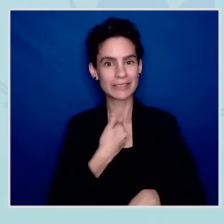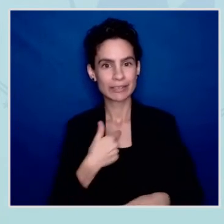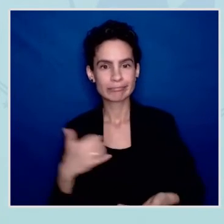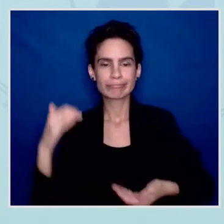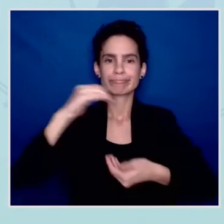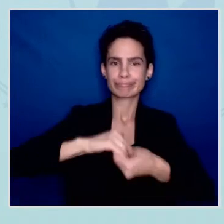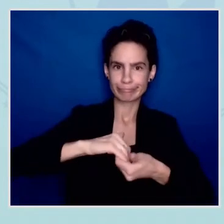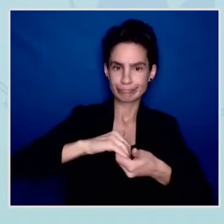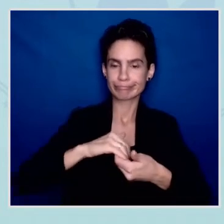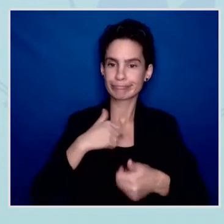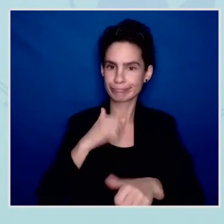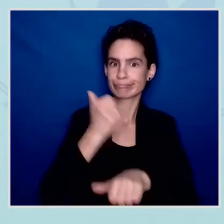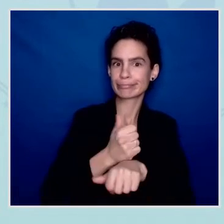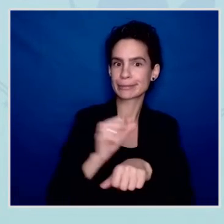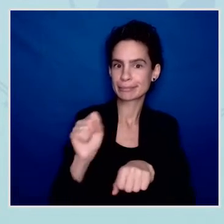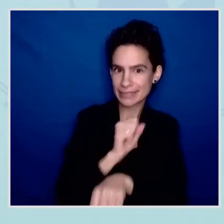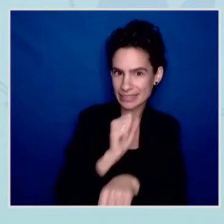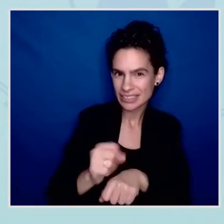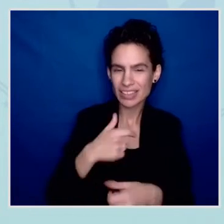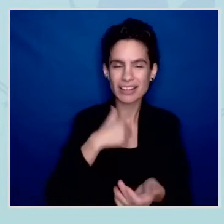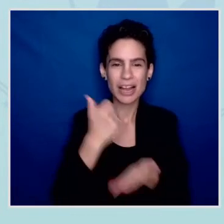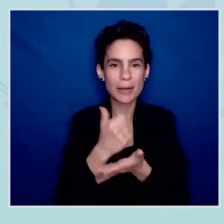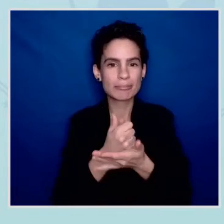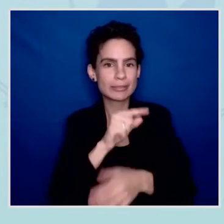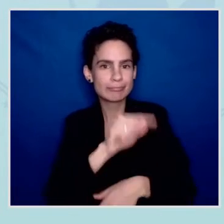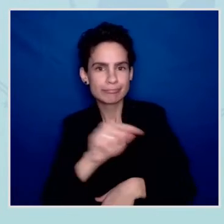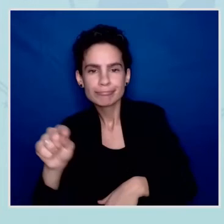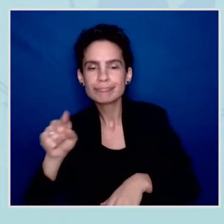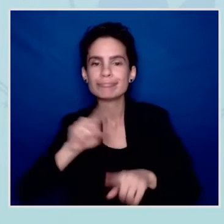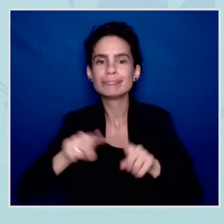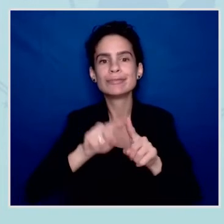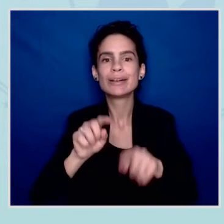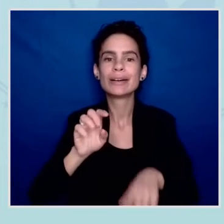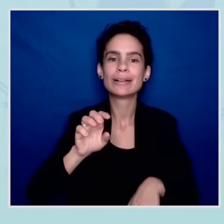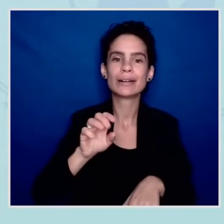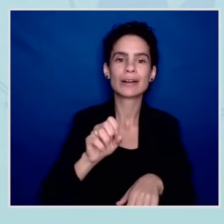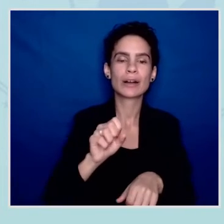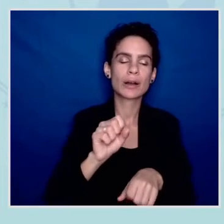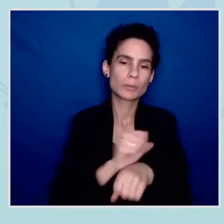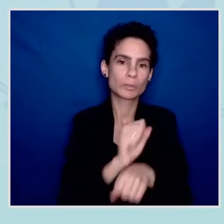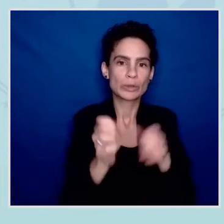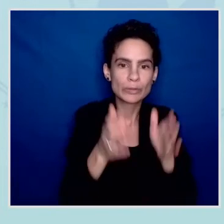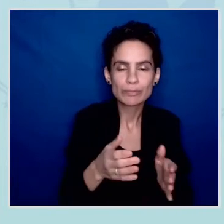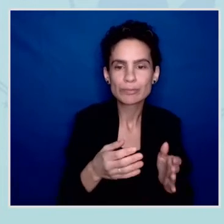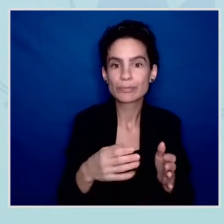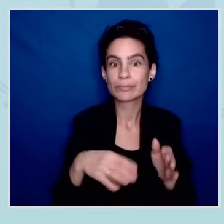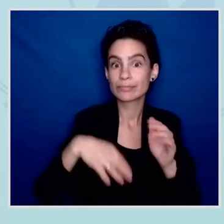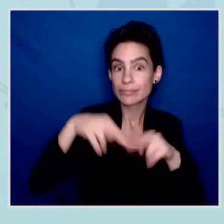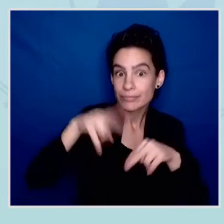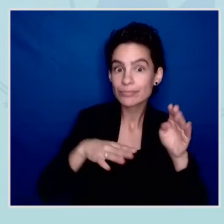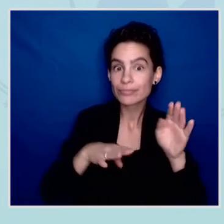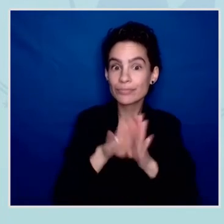WORK, STILL TODAY. ALONG MY OWN PATH I HAVE